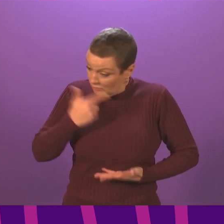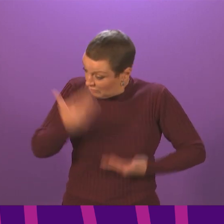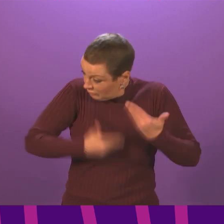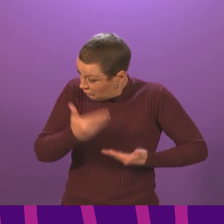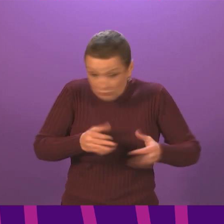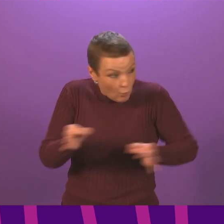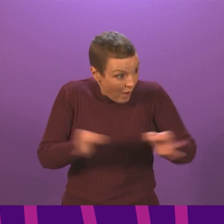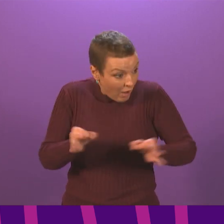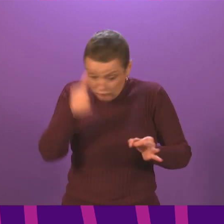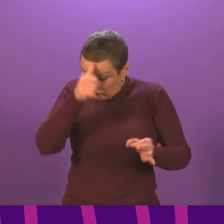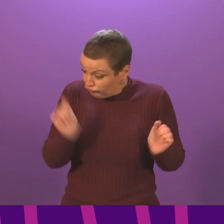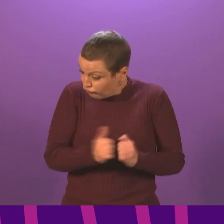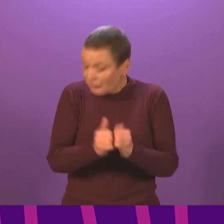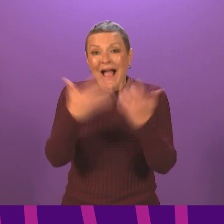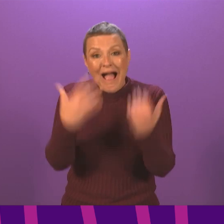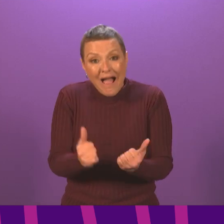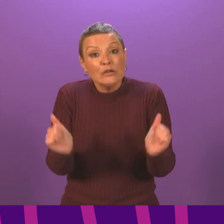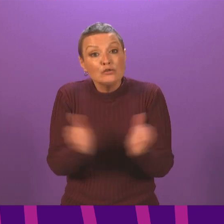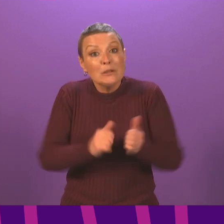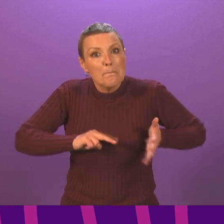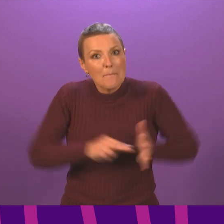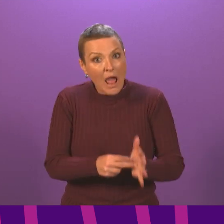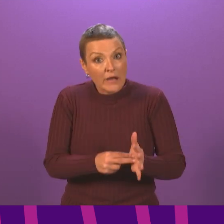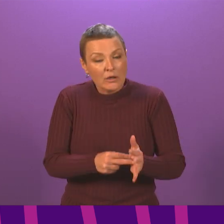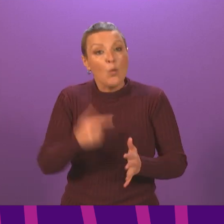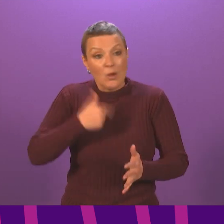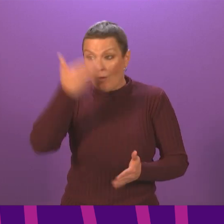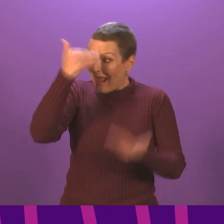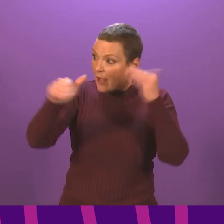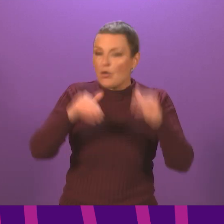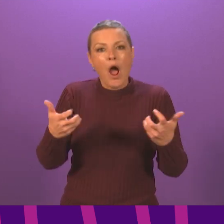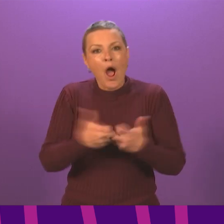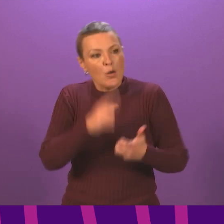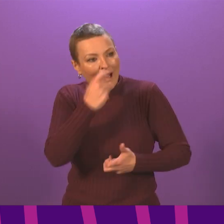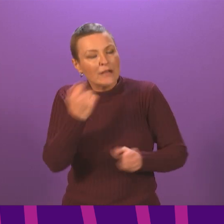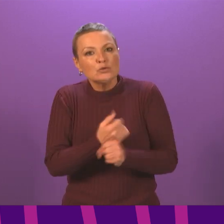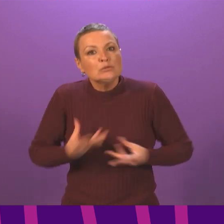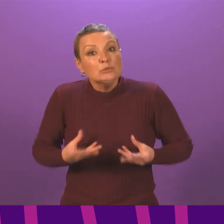them with clinical advice about the most effective way of delivering that testing. However, of